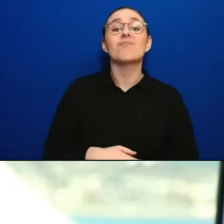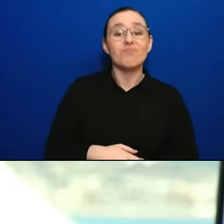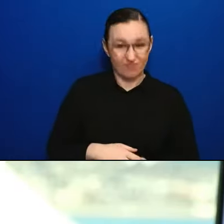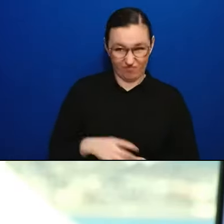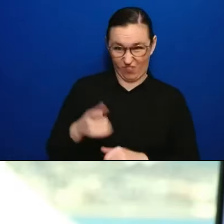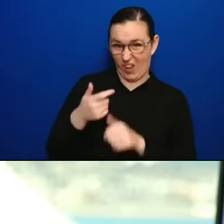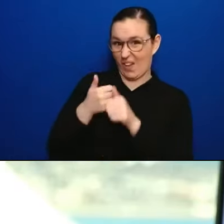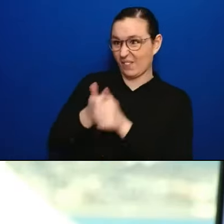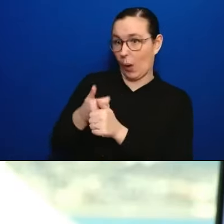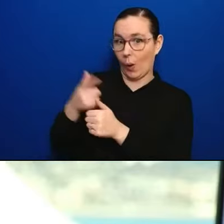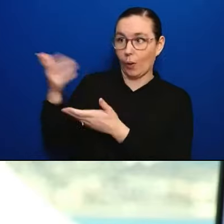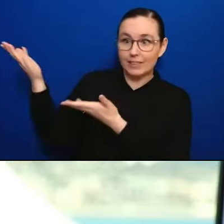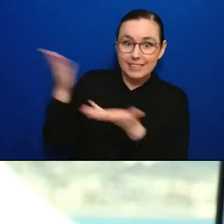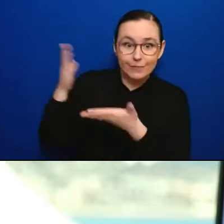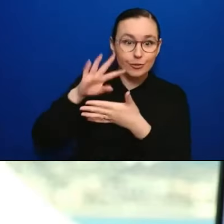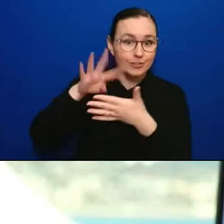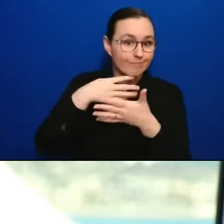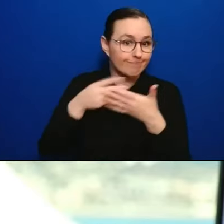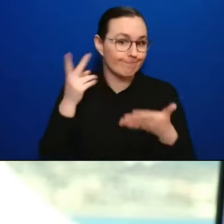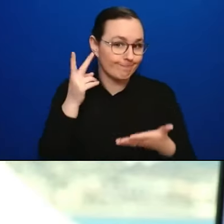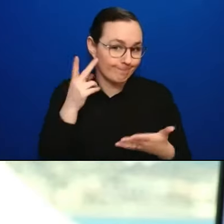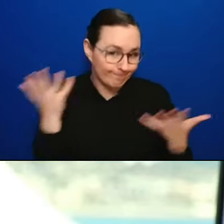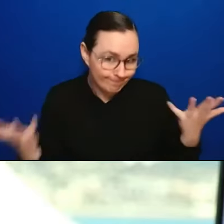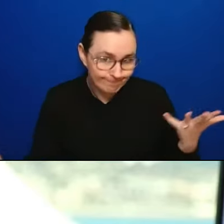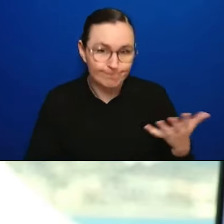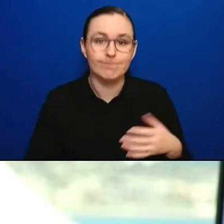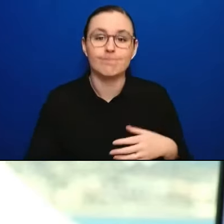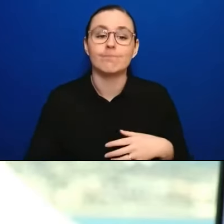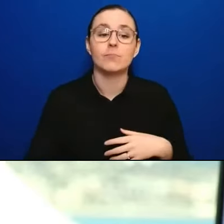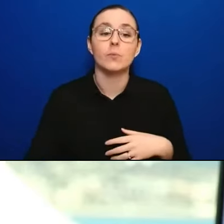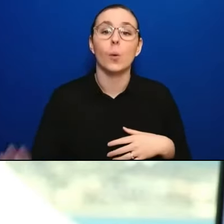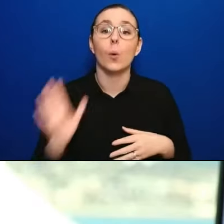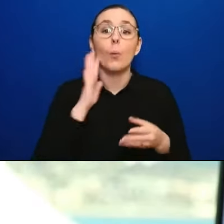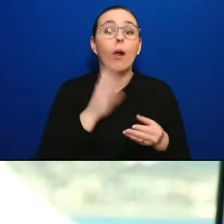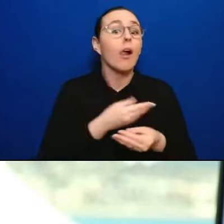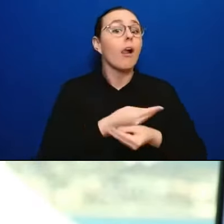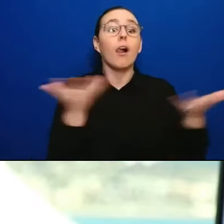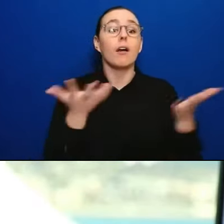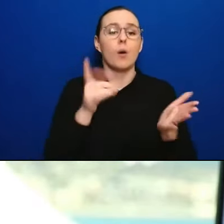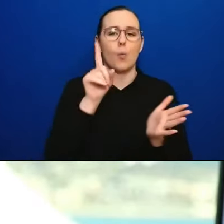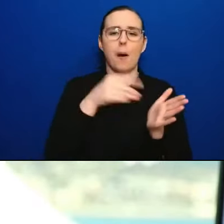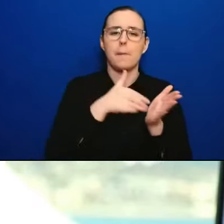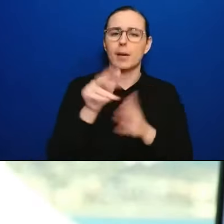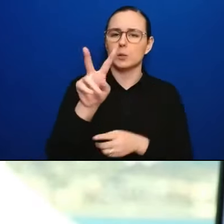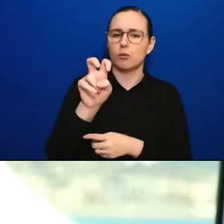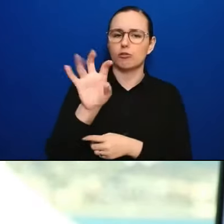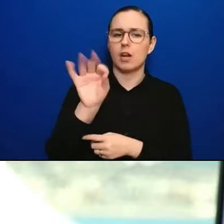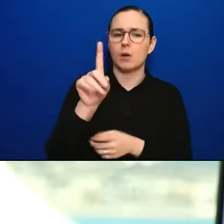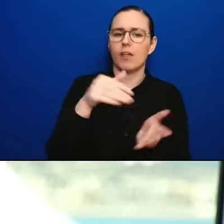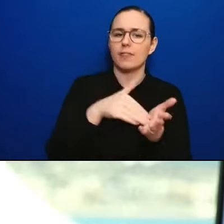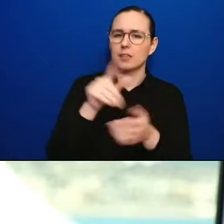self-administered use. This week subject to timely delivery from the Federal Government we will be working